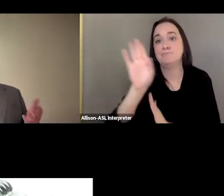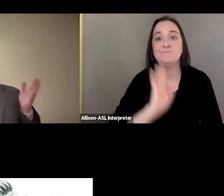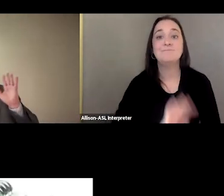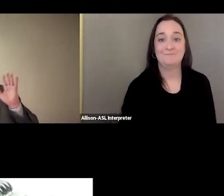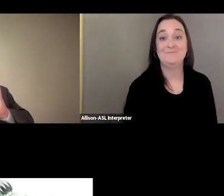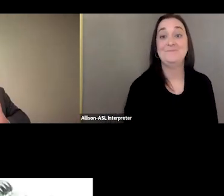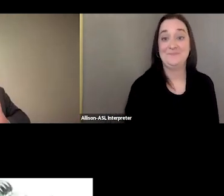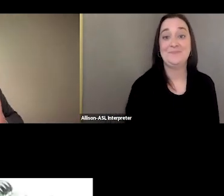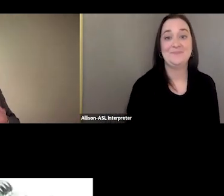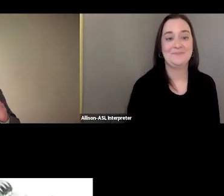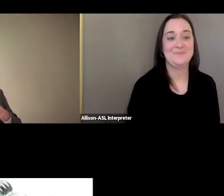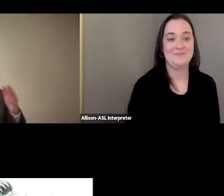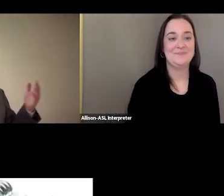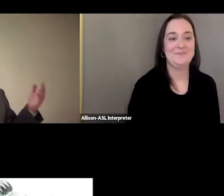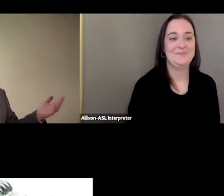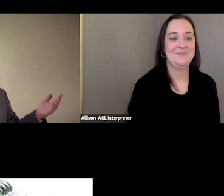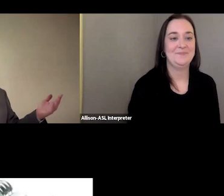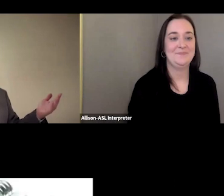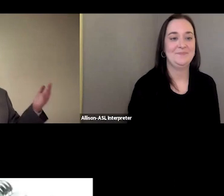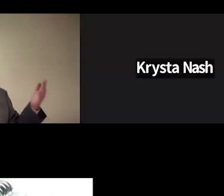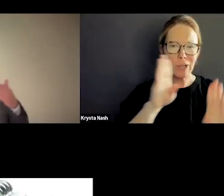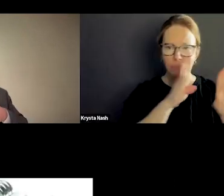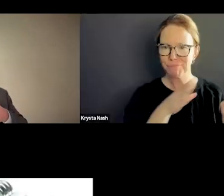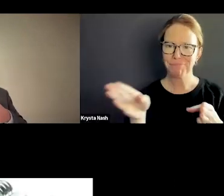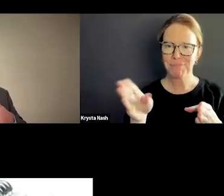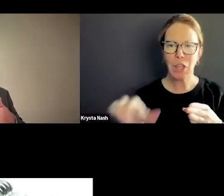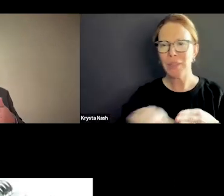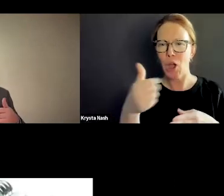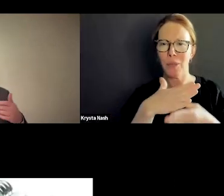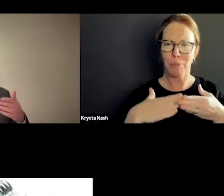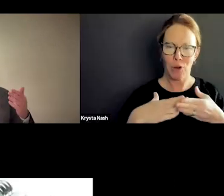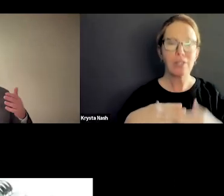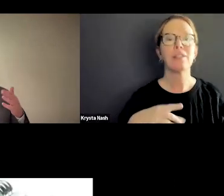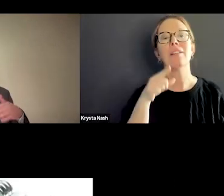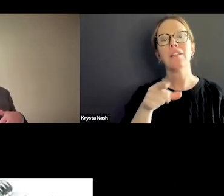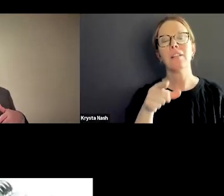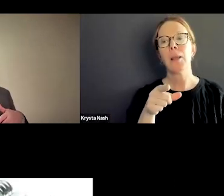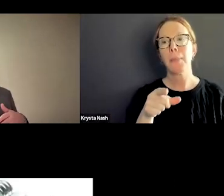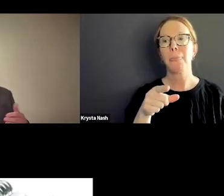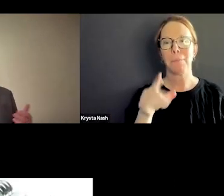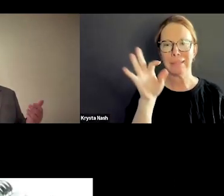I'm going to quickly pivot and now talk about the other piece of this, this intersection that we're going to talk about today, which is cannabis use.